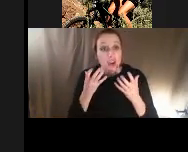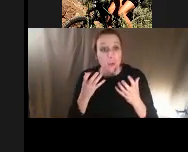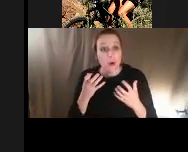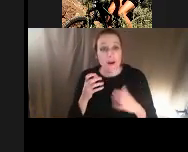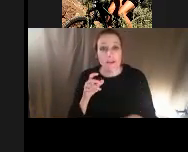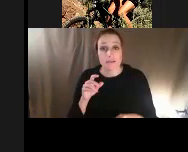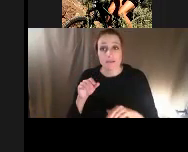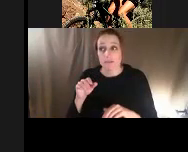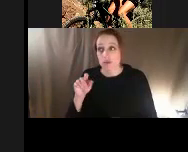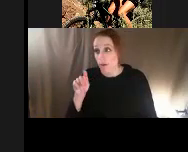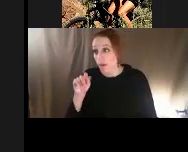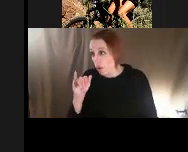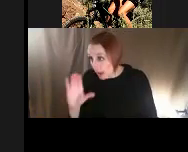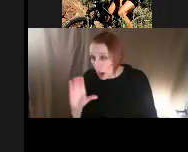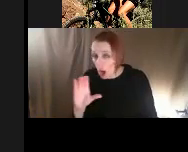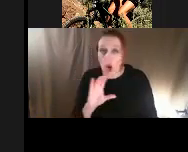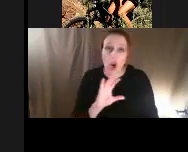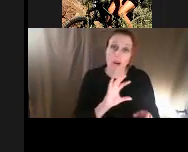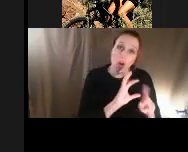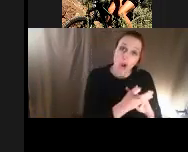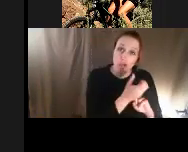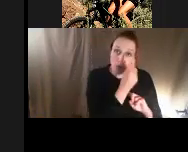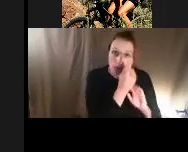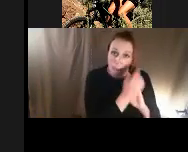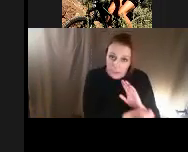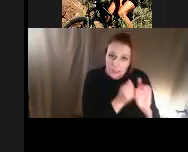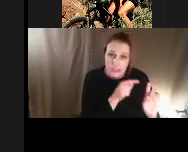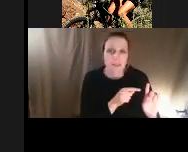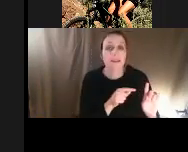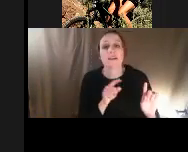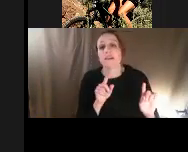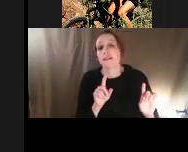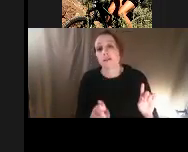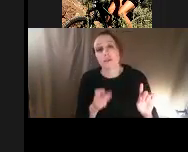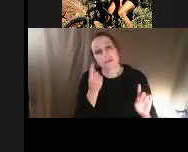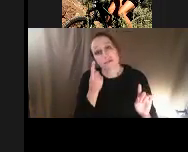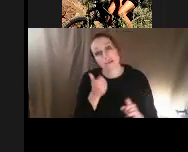understanding yourself is not going to stop for a while. And you really had to dig deep and not just do the